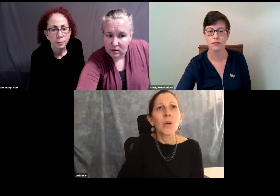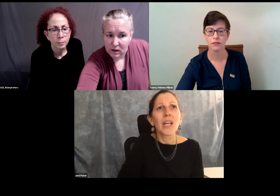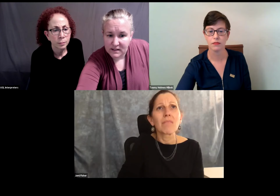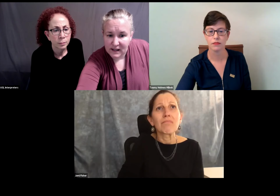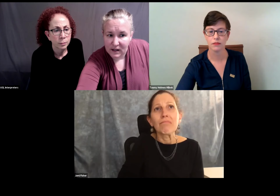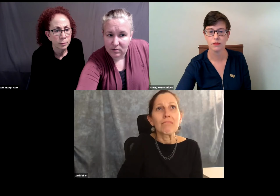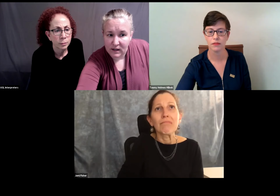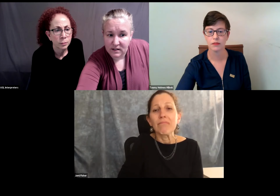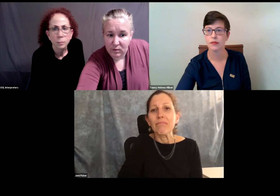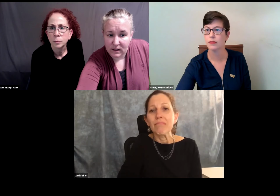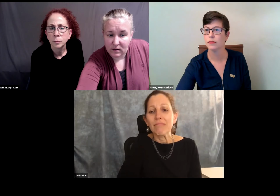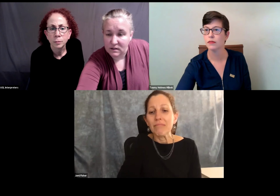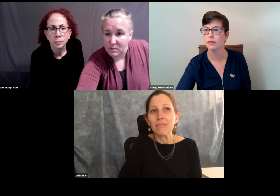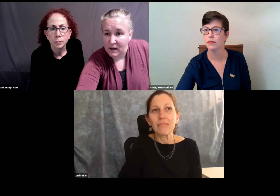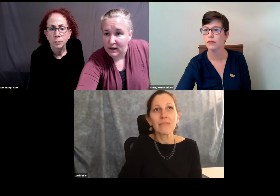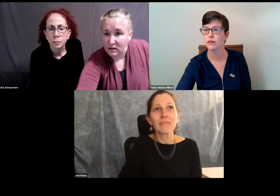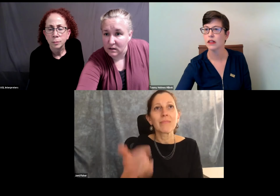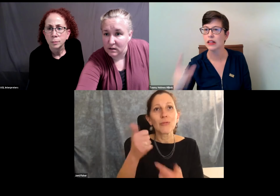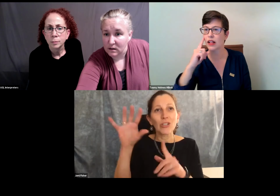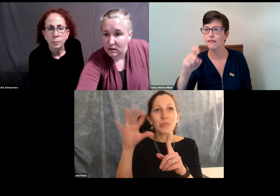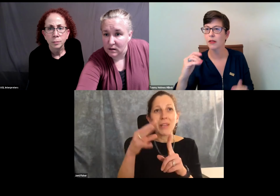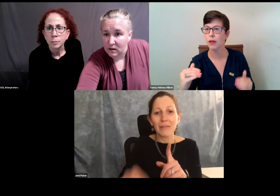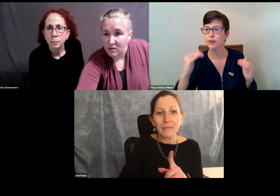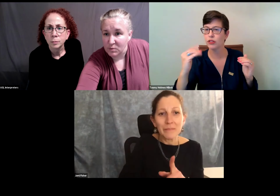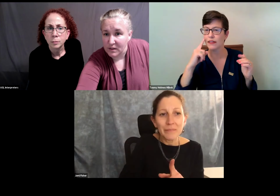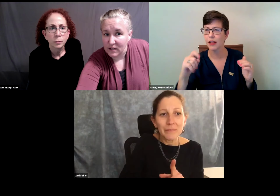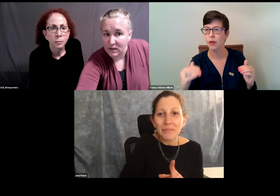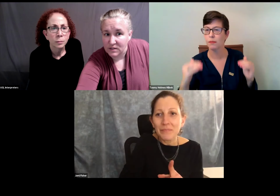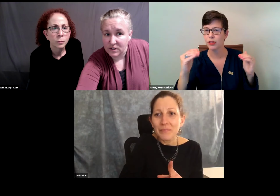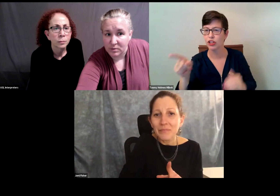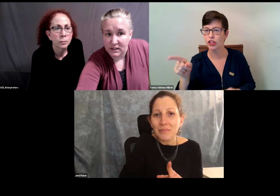I see a hand raised, can we spotlight, the person with the hand raise feature, please.